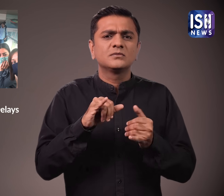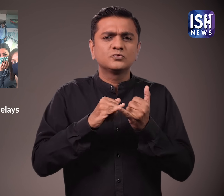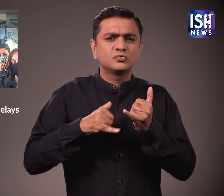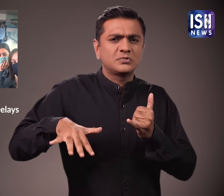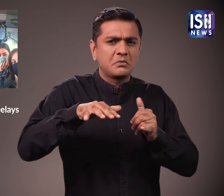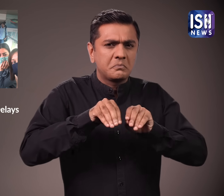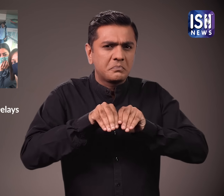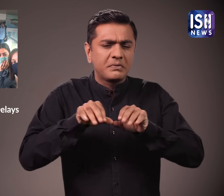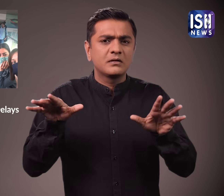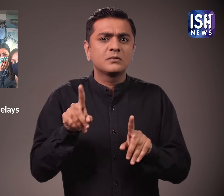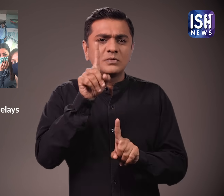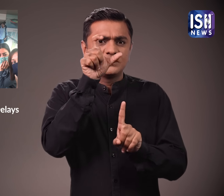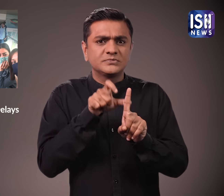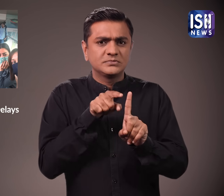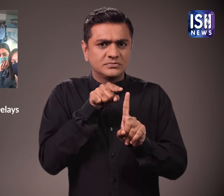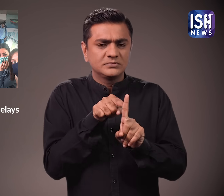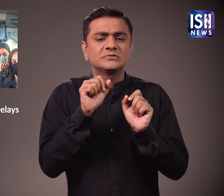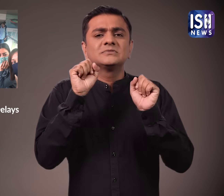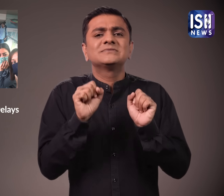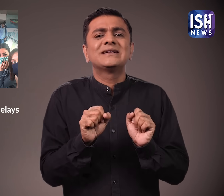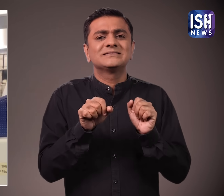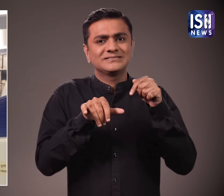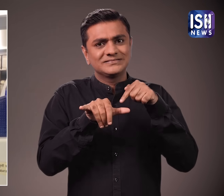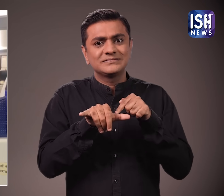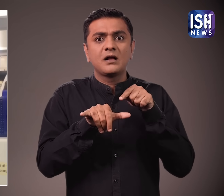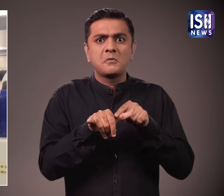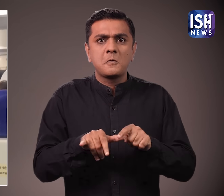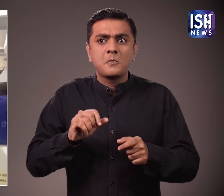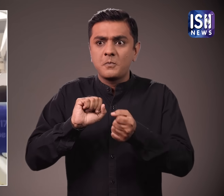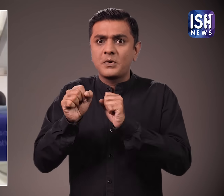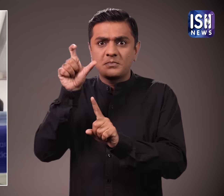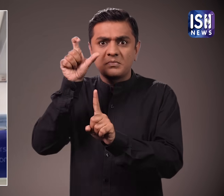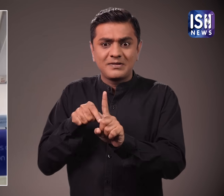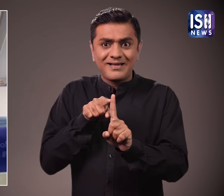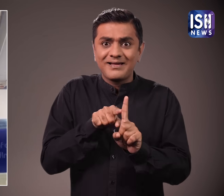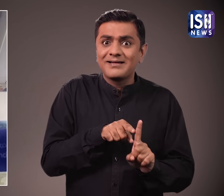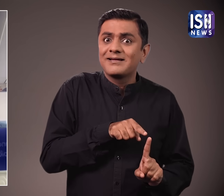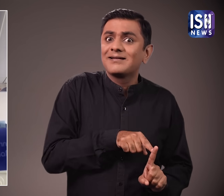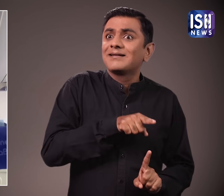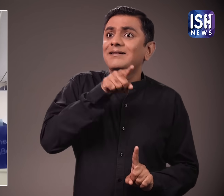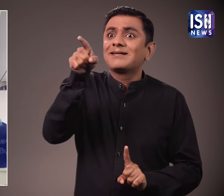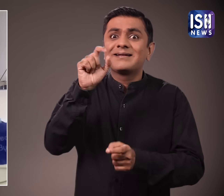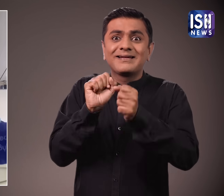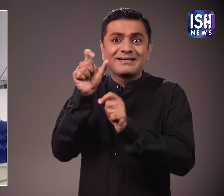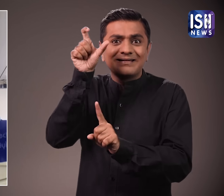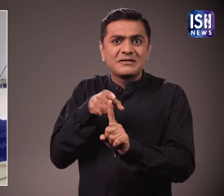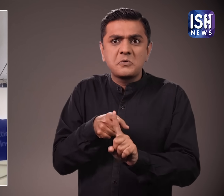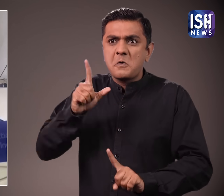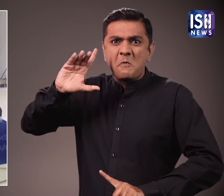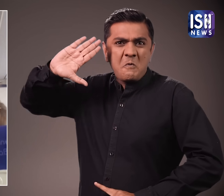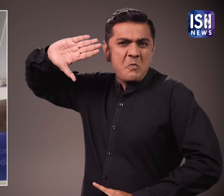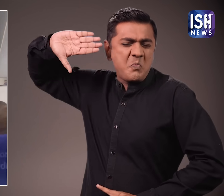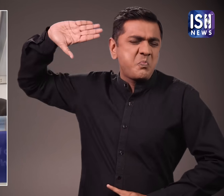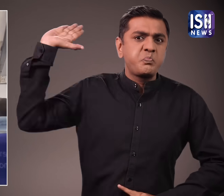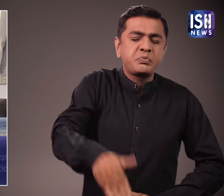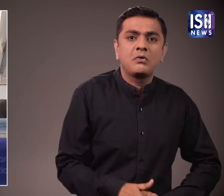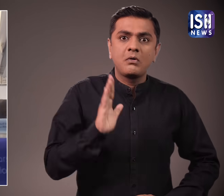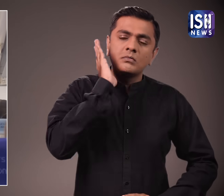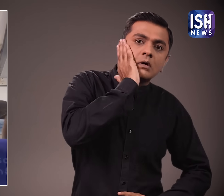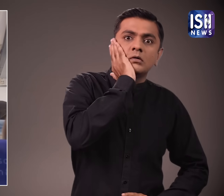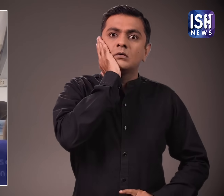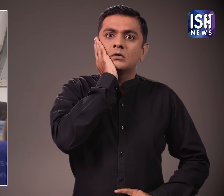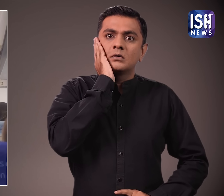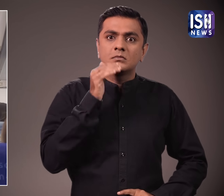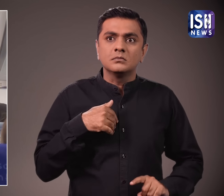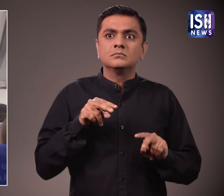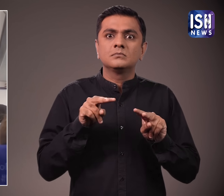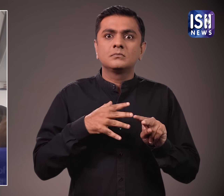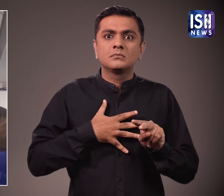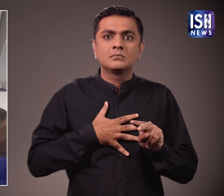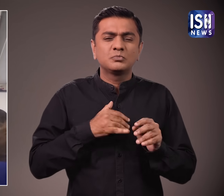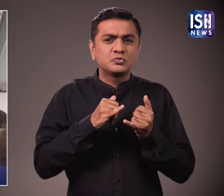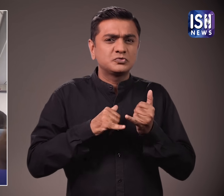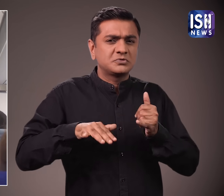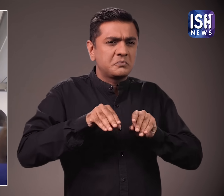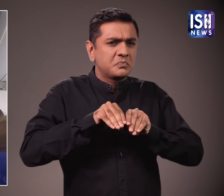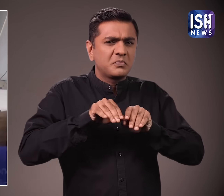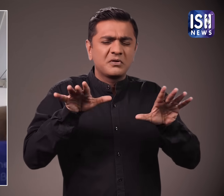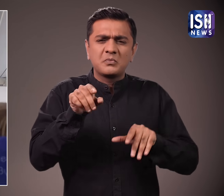A video of a passenger slapping the co-pilot of the flight went viral on social media. Shocking!